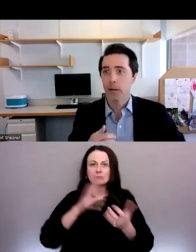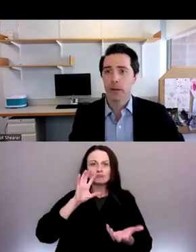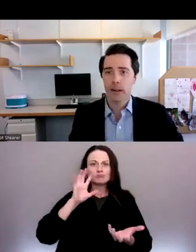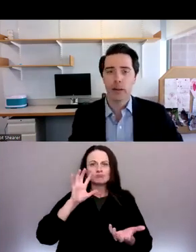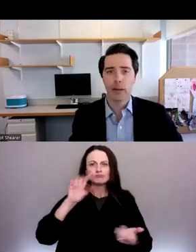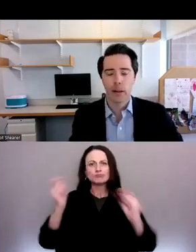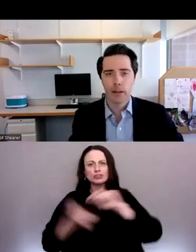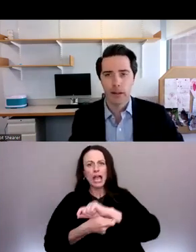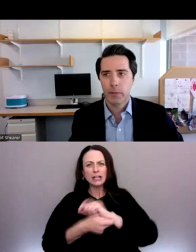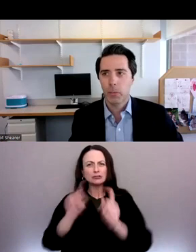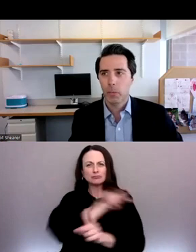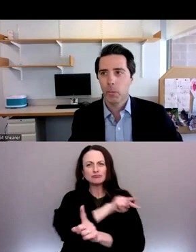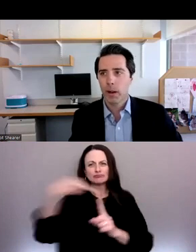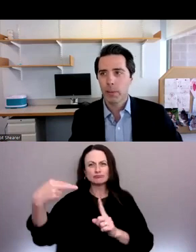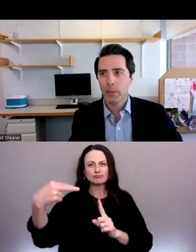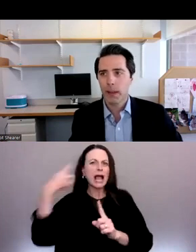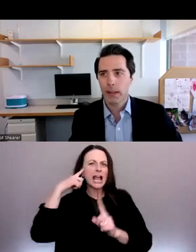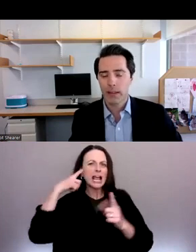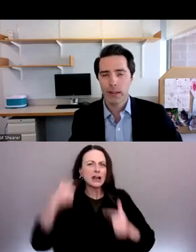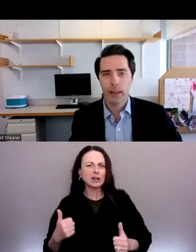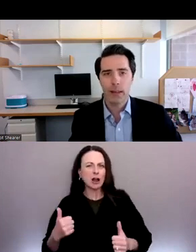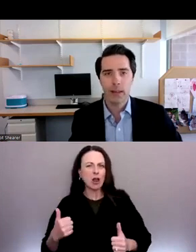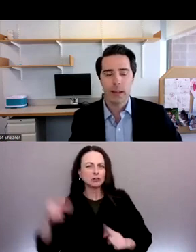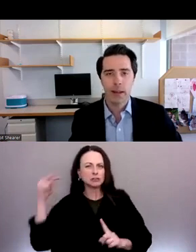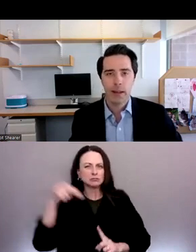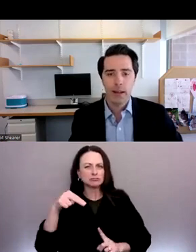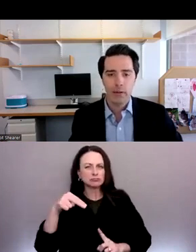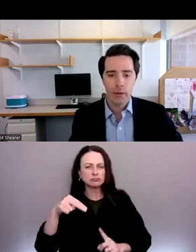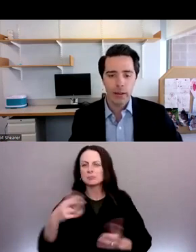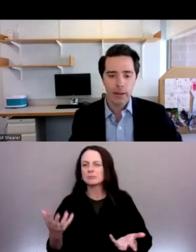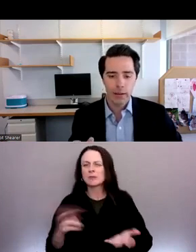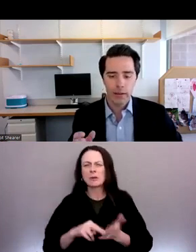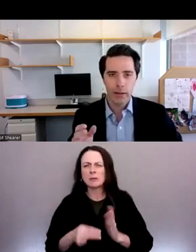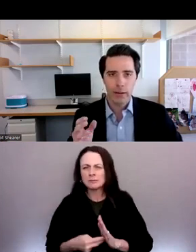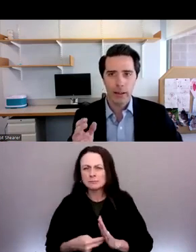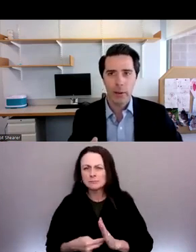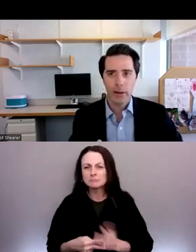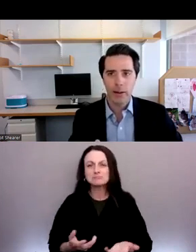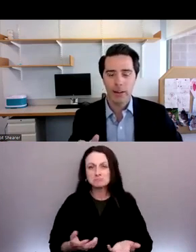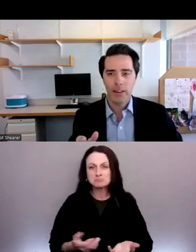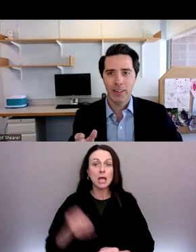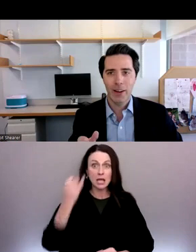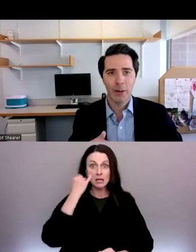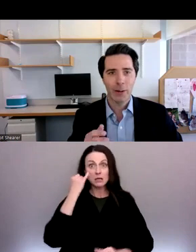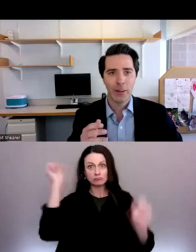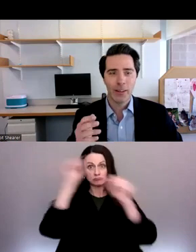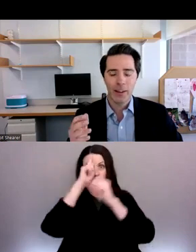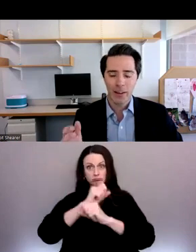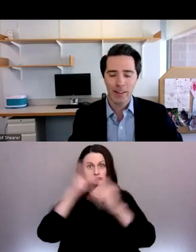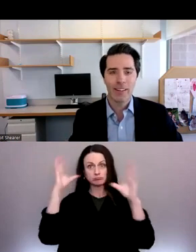hearing loss and what I mean by this is